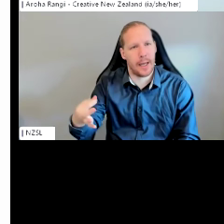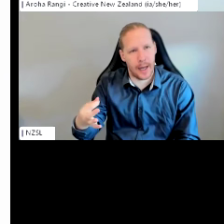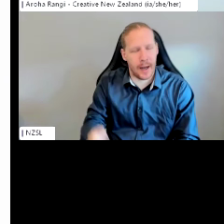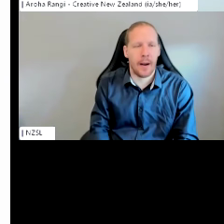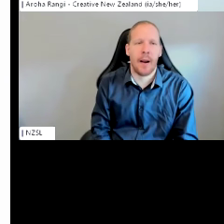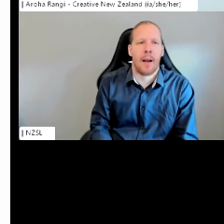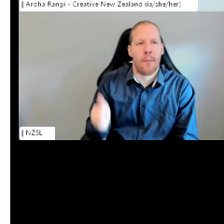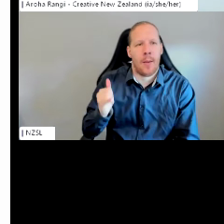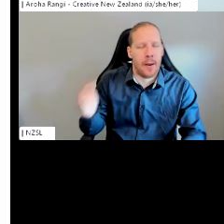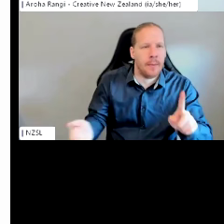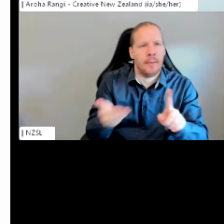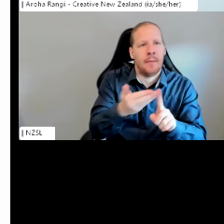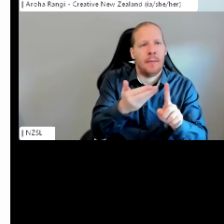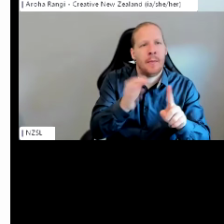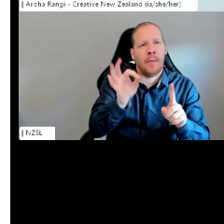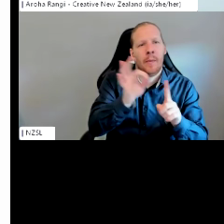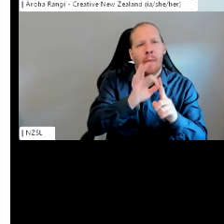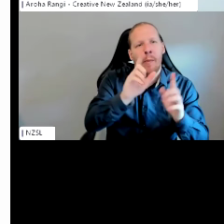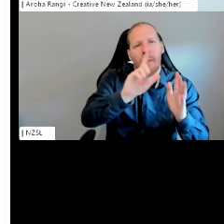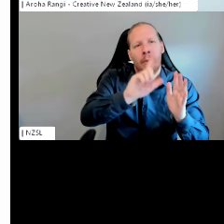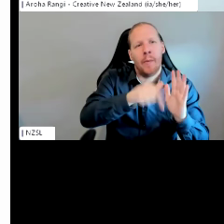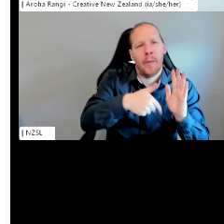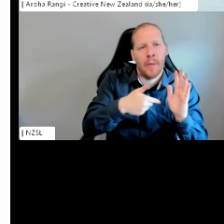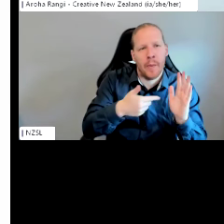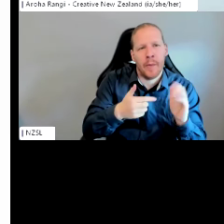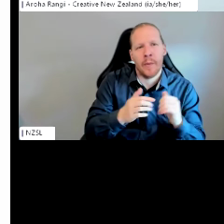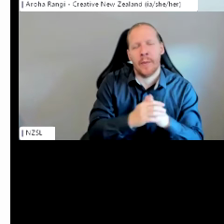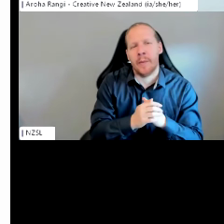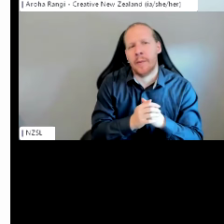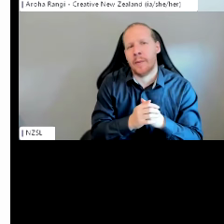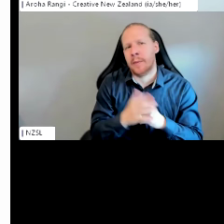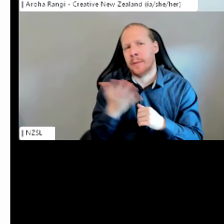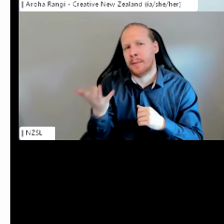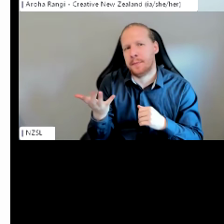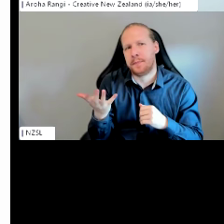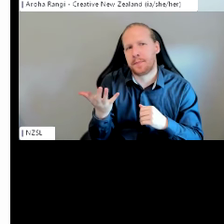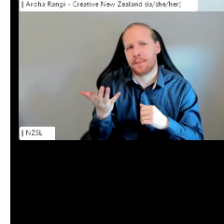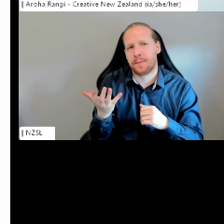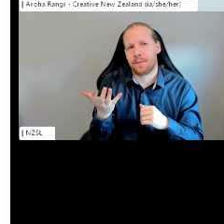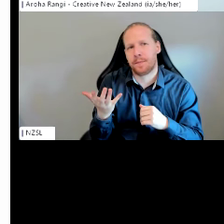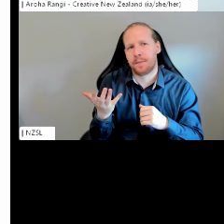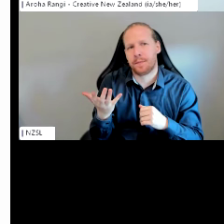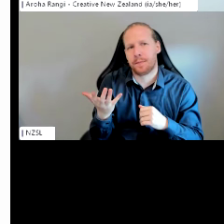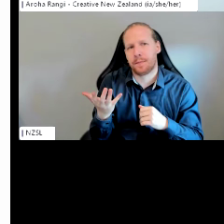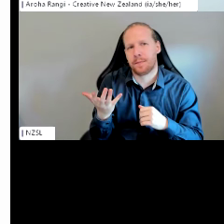they want to be able to sign up and and and maybe um you know on on a week-to-eek basis. And so if